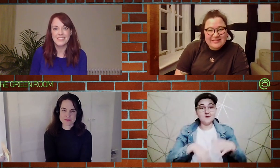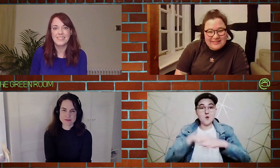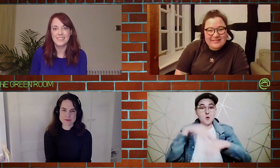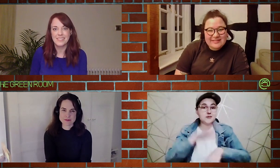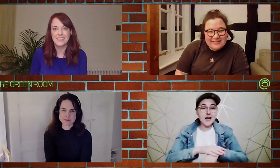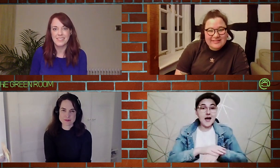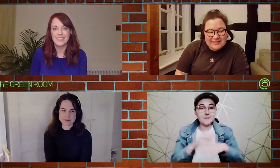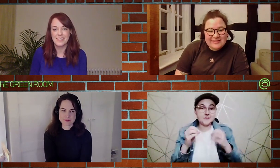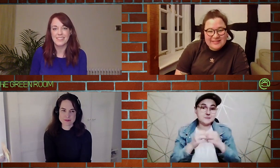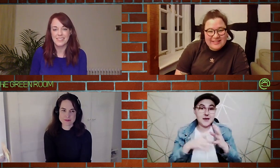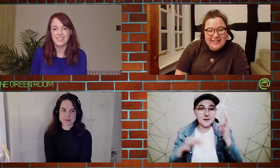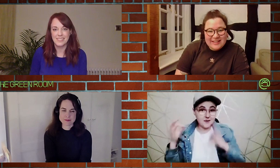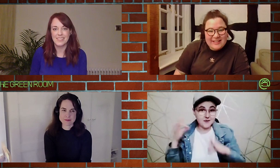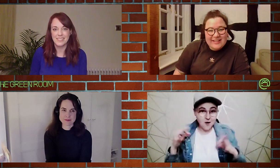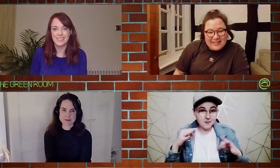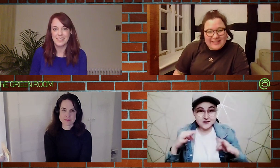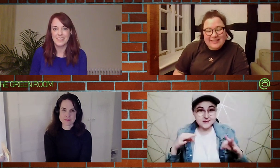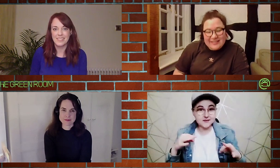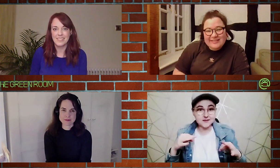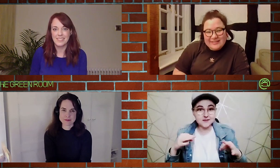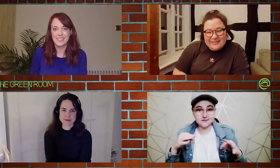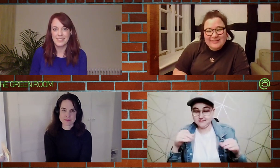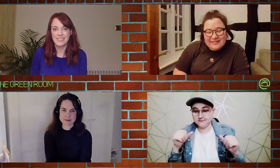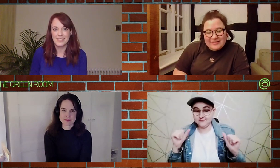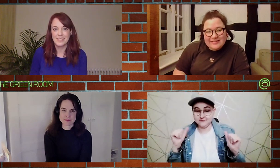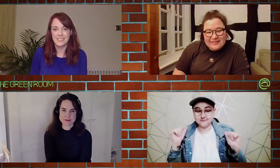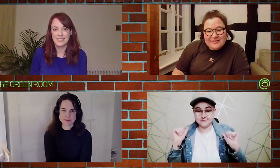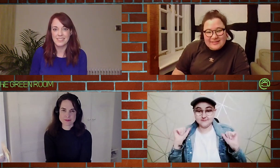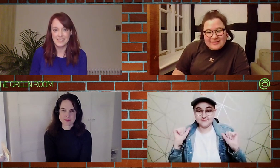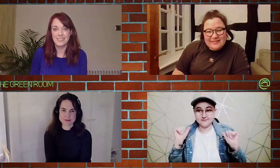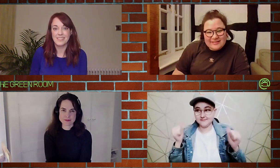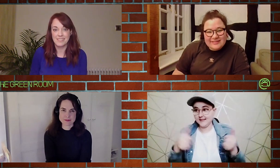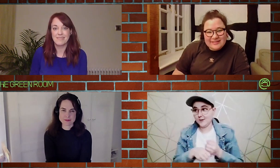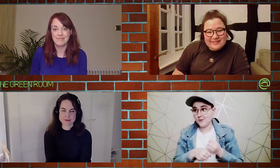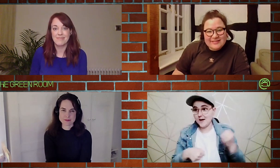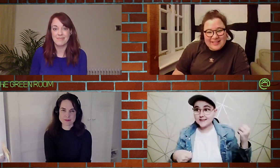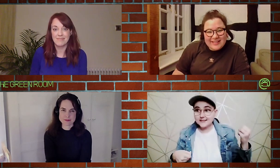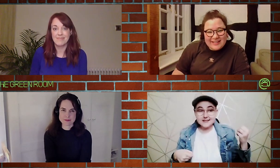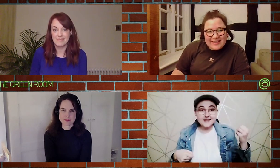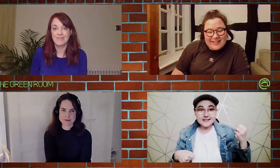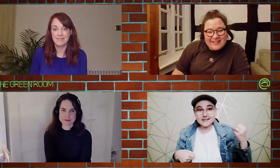years and then I've become a full-time BSL performer.